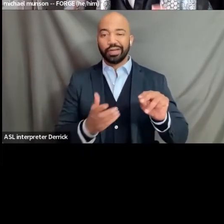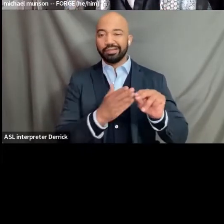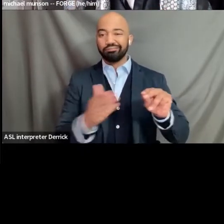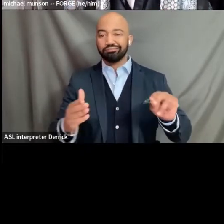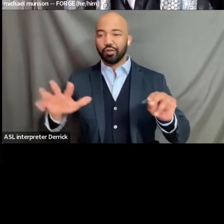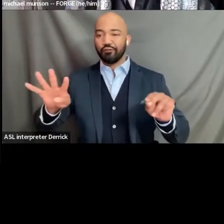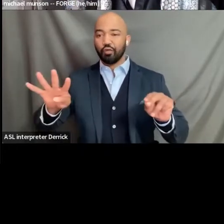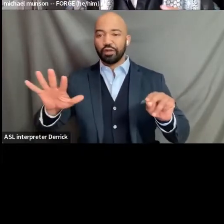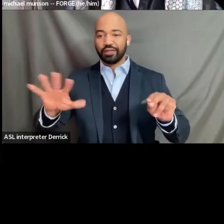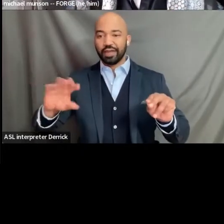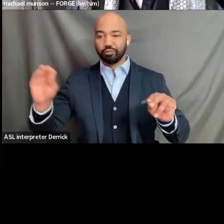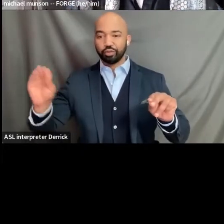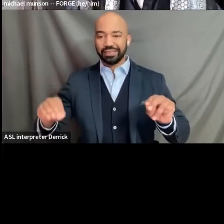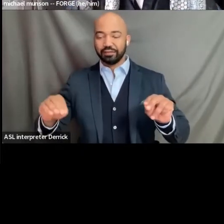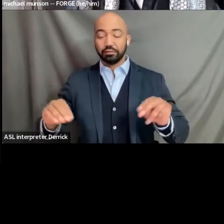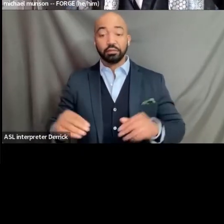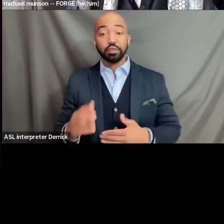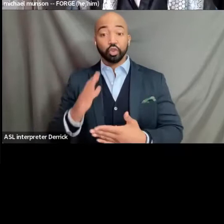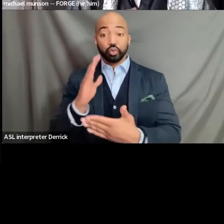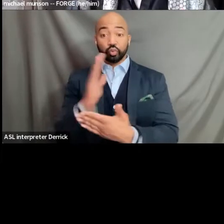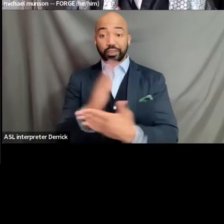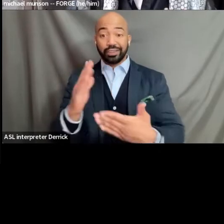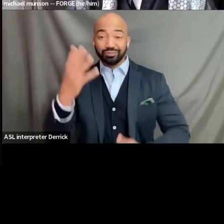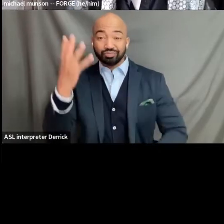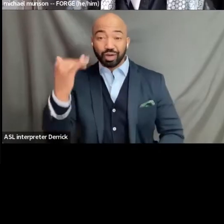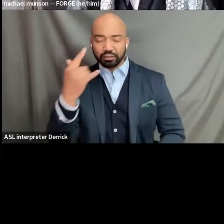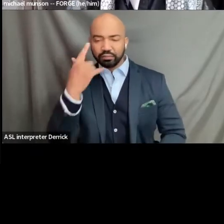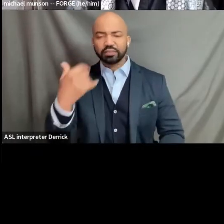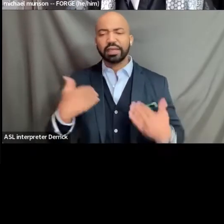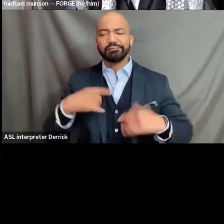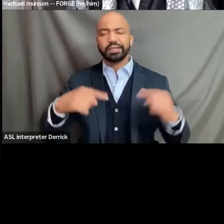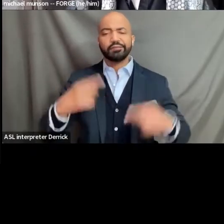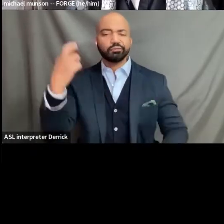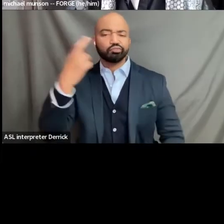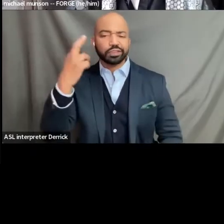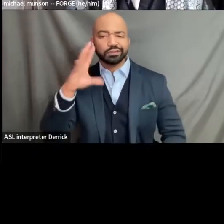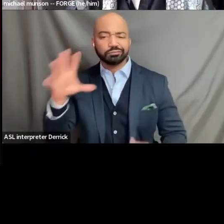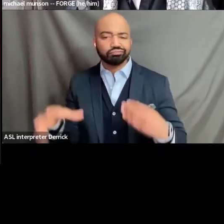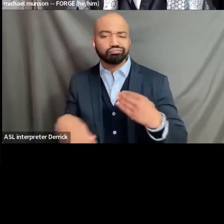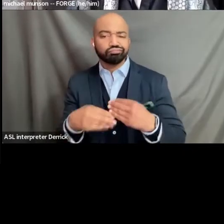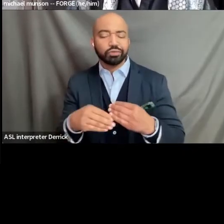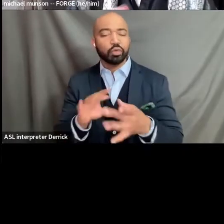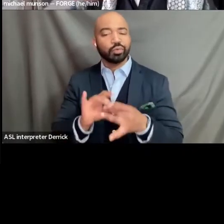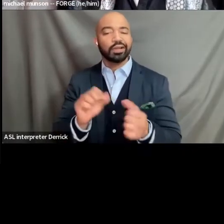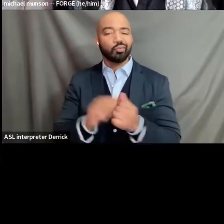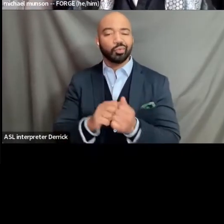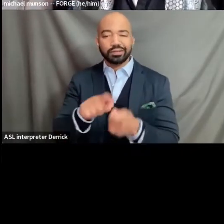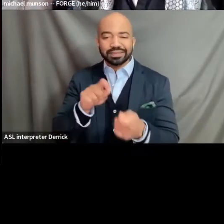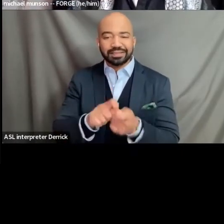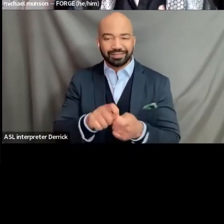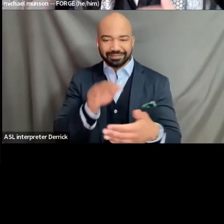And it's a range because the data can look at some multiple factors that are in there and multiple studies. So when we're looking at trans folks,